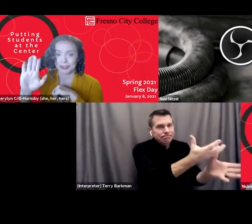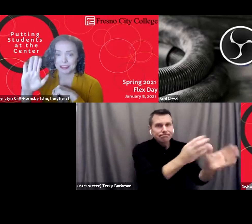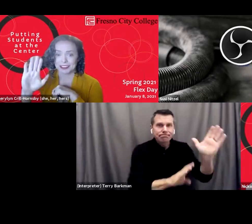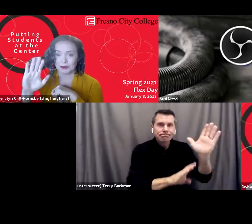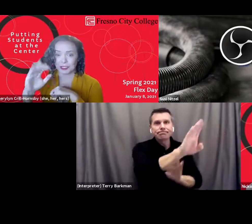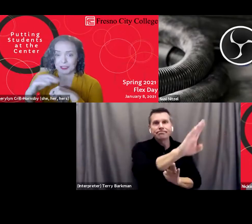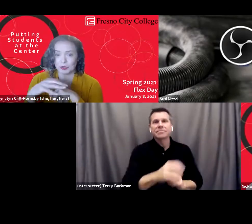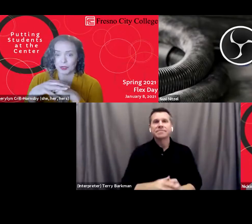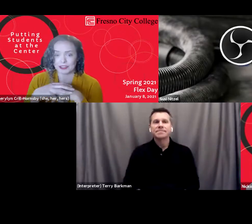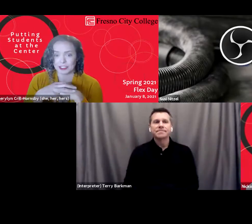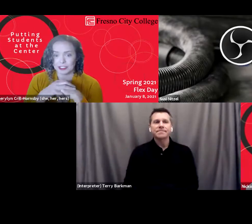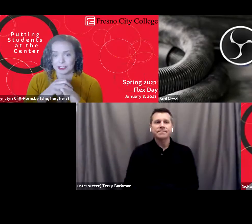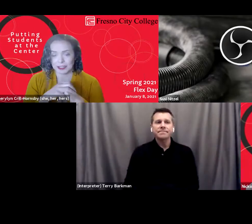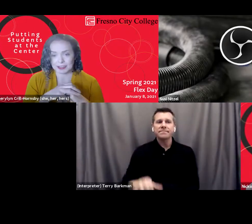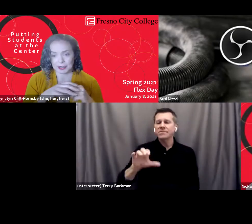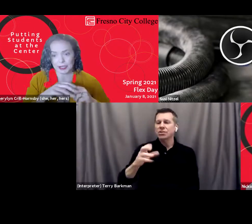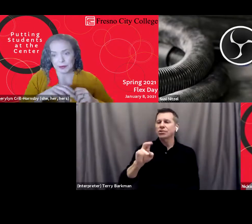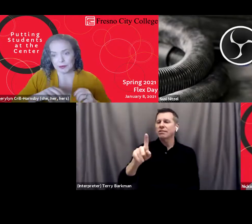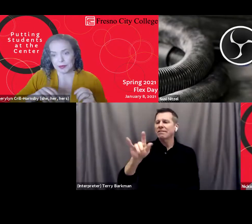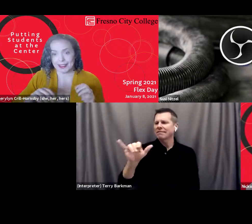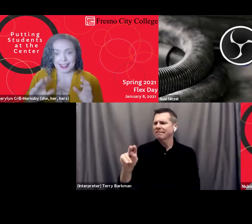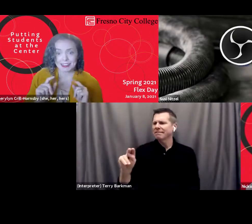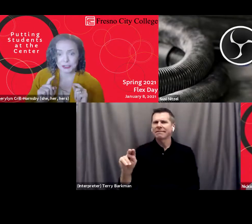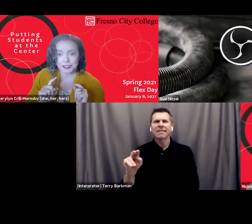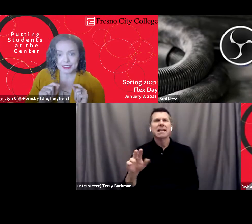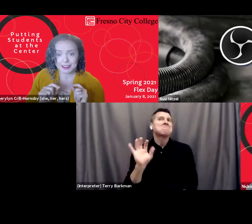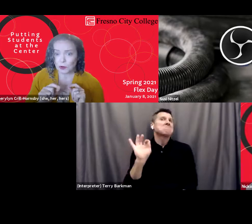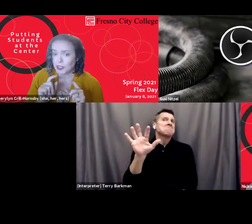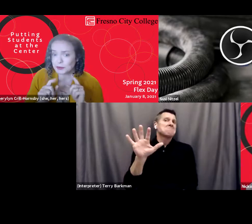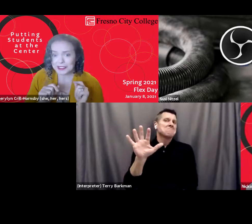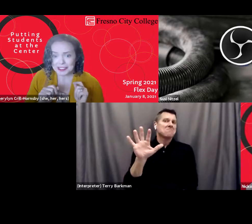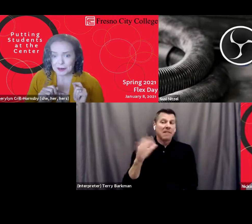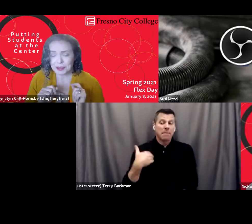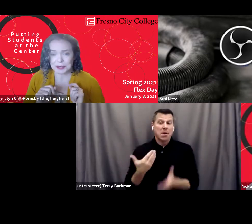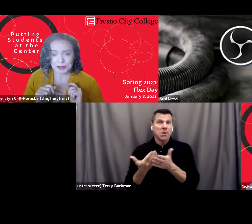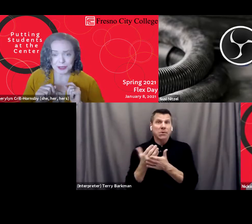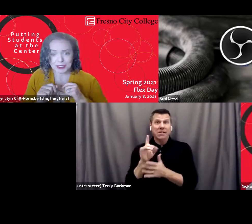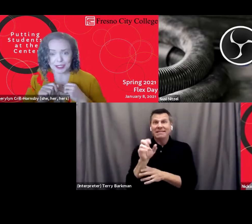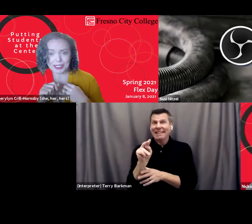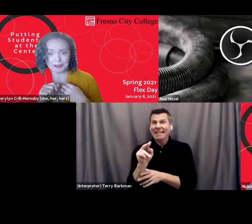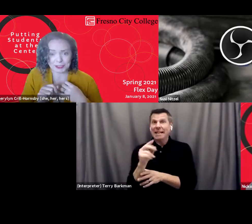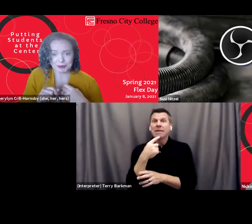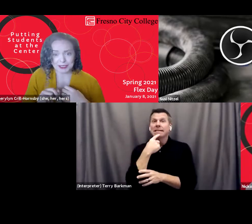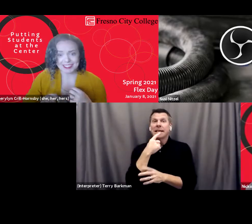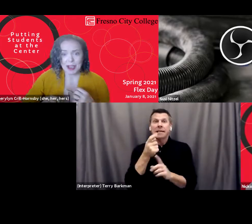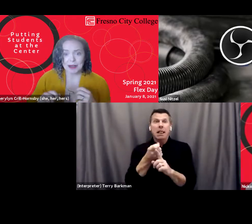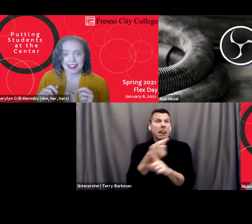so just a really quick suggestion as a, as a new dean, watch me say something that's completely not allowed for some reason. But